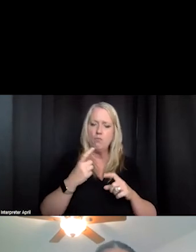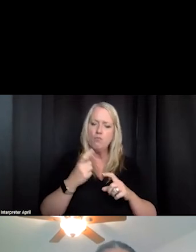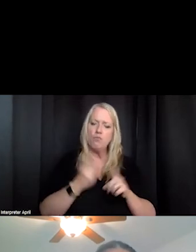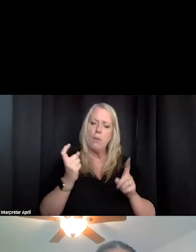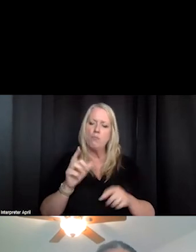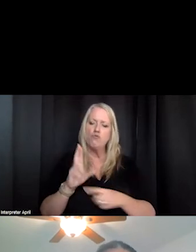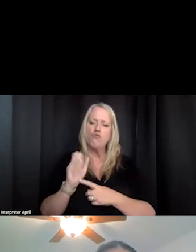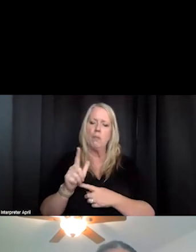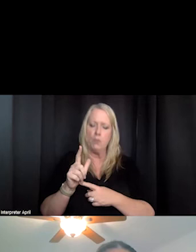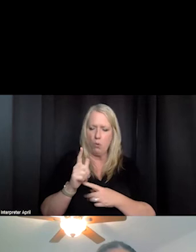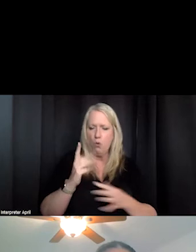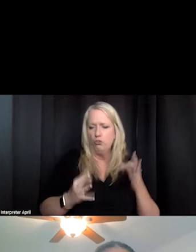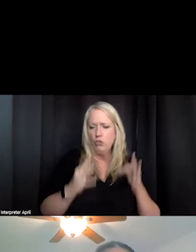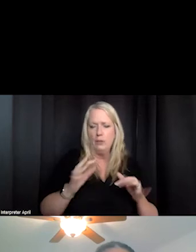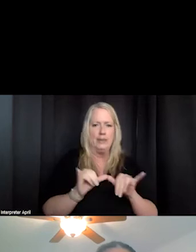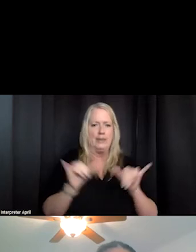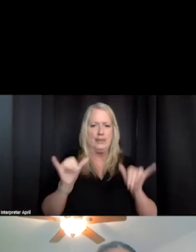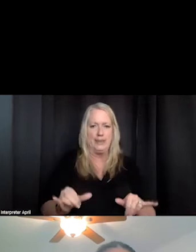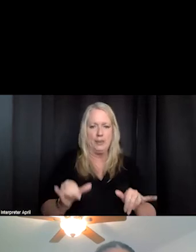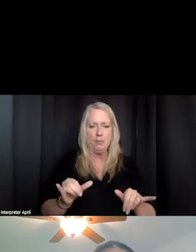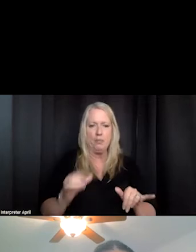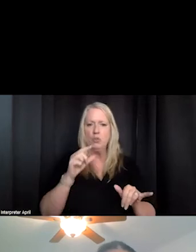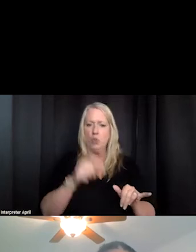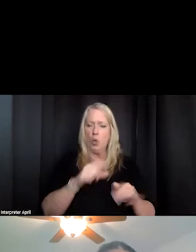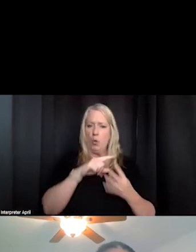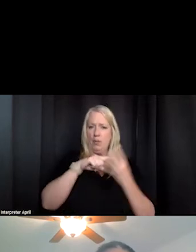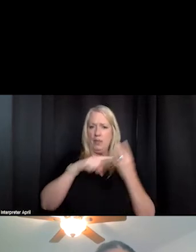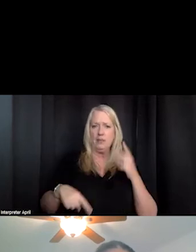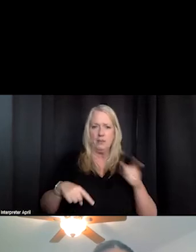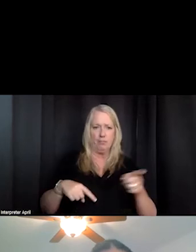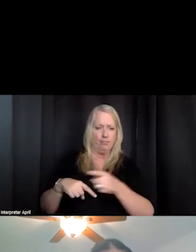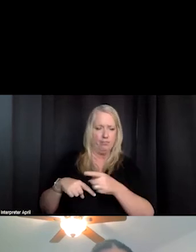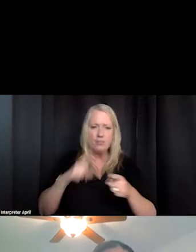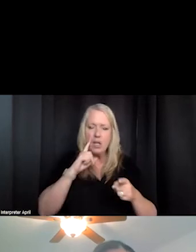AND, AND, SO, THIS FOUR LEVEL TRIAGE FRAMEWORK IT REALLY SERVES MULTIPLE PURPOSES.